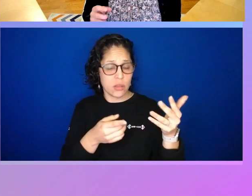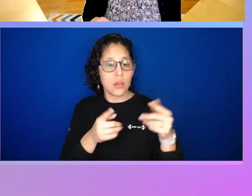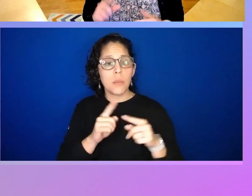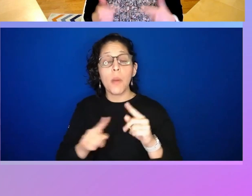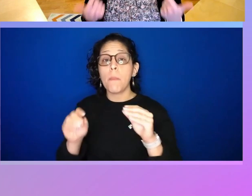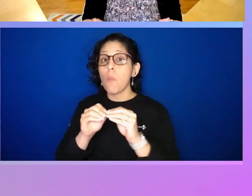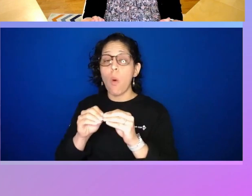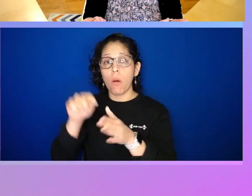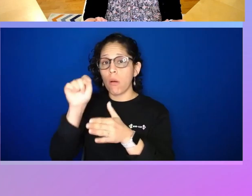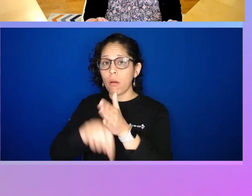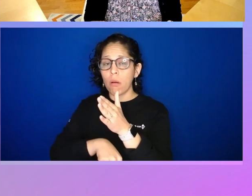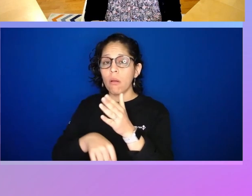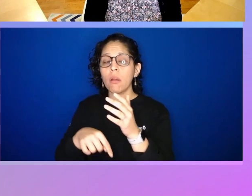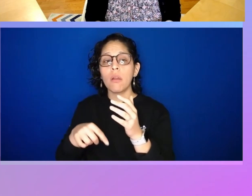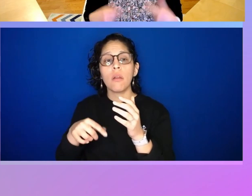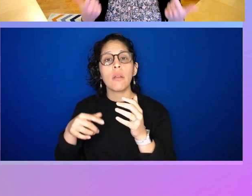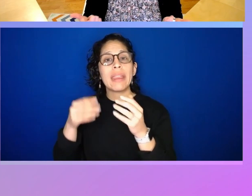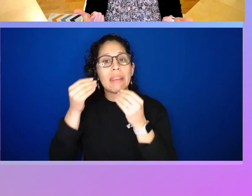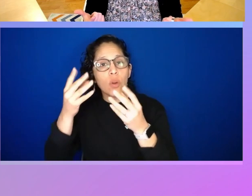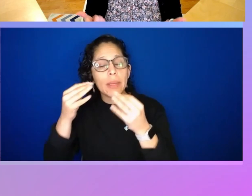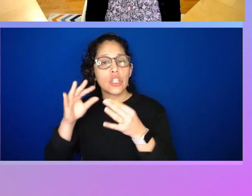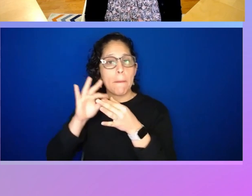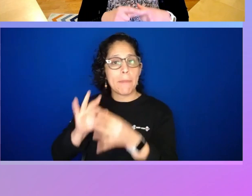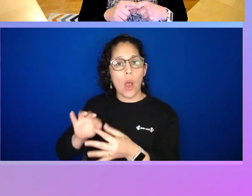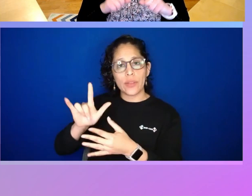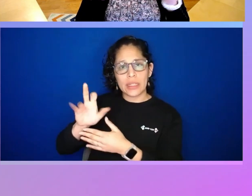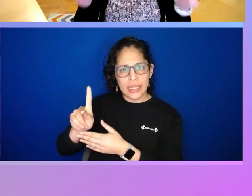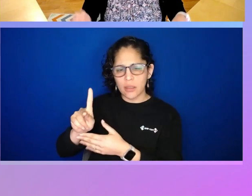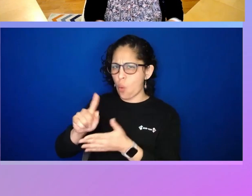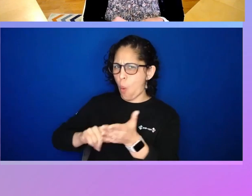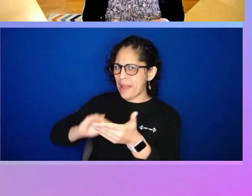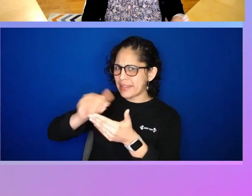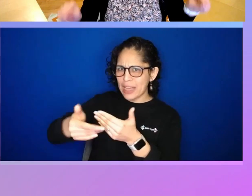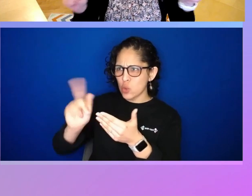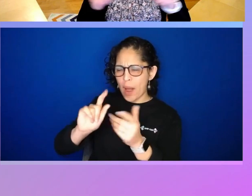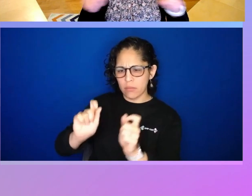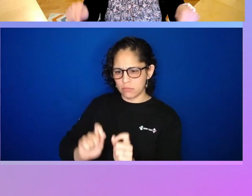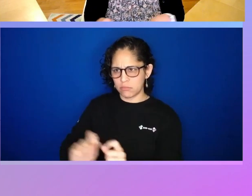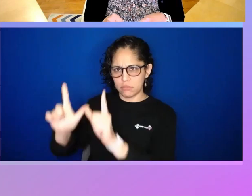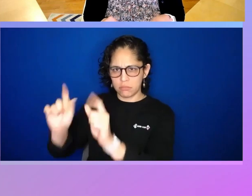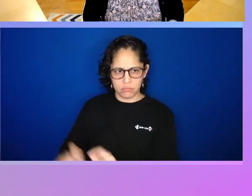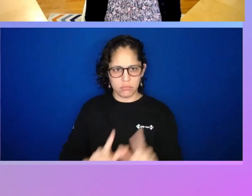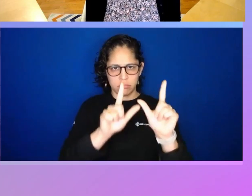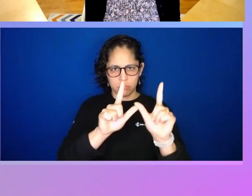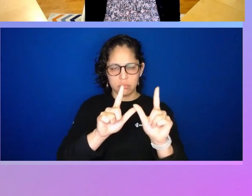styles you could contact people using assistive technologies such as screen readers. In this section I